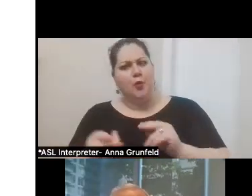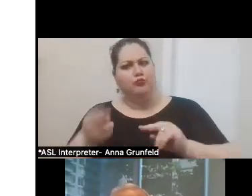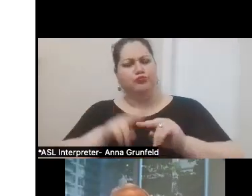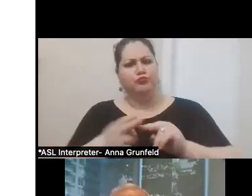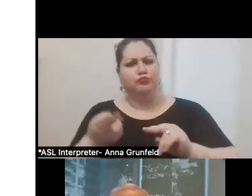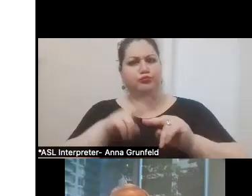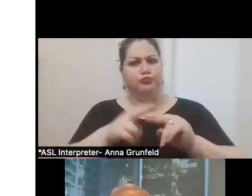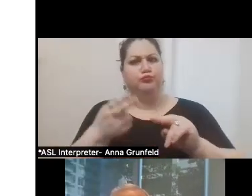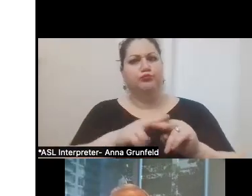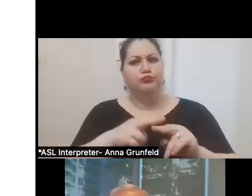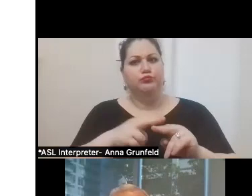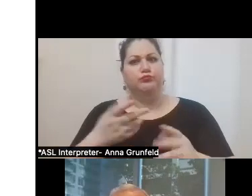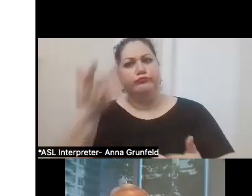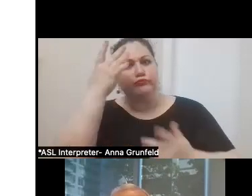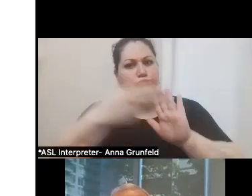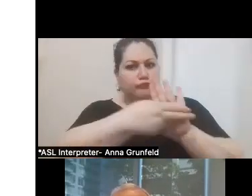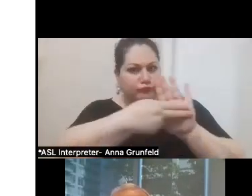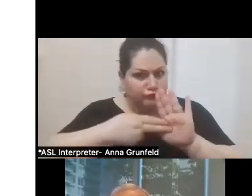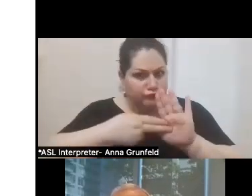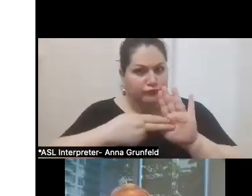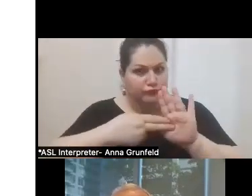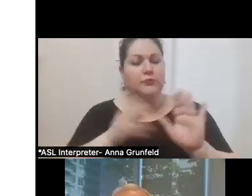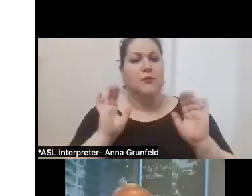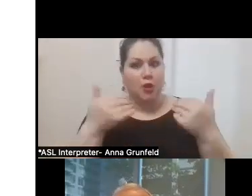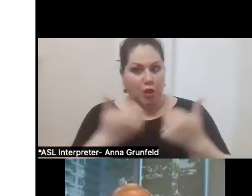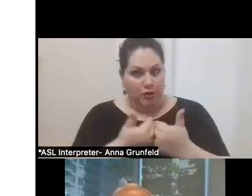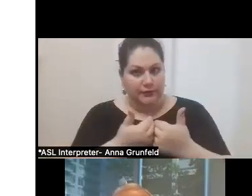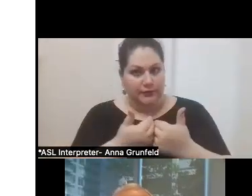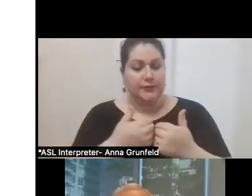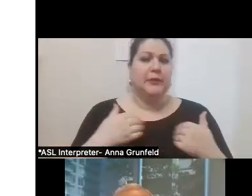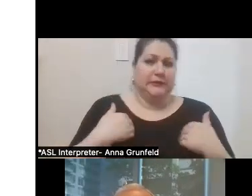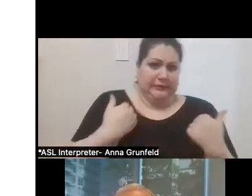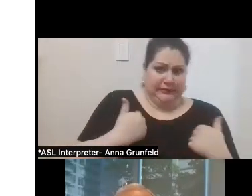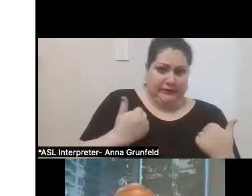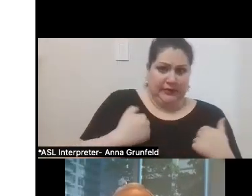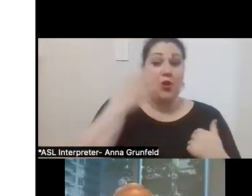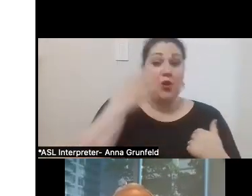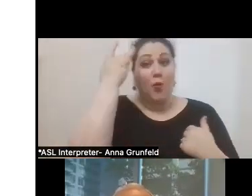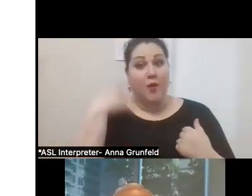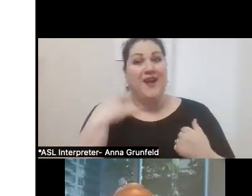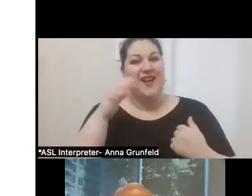because we then began to understand that the autism spectrum includes so